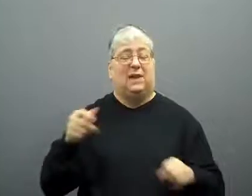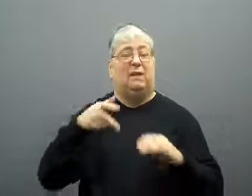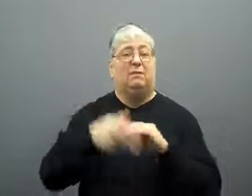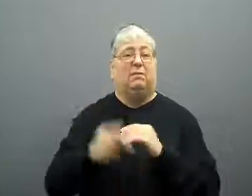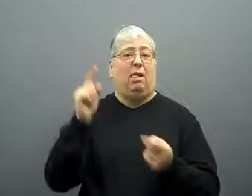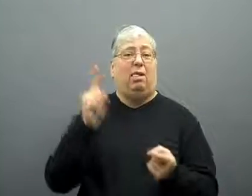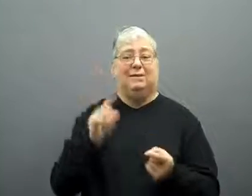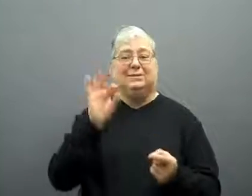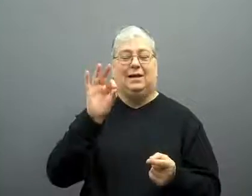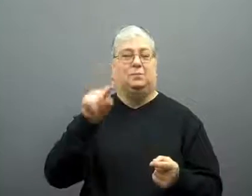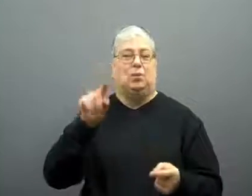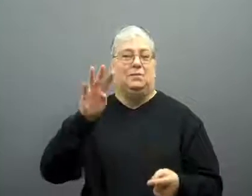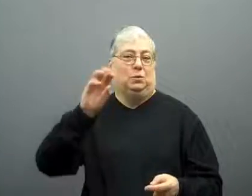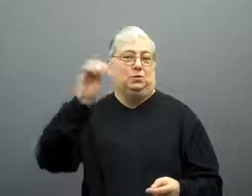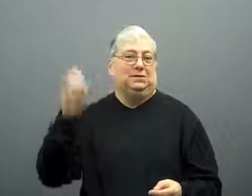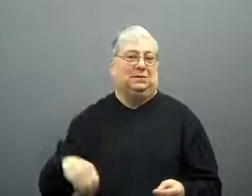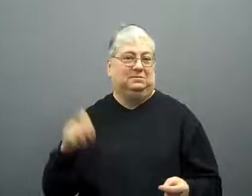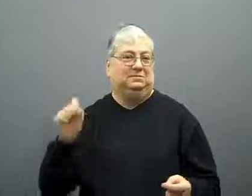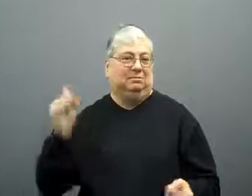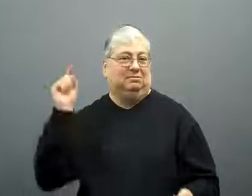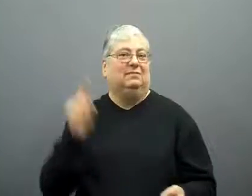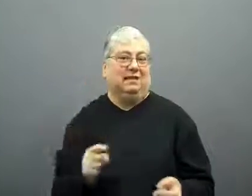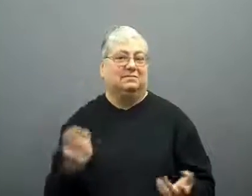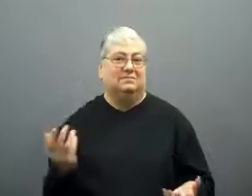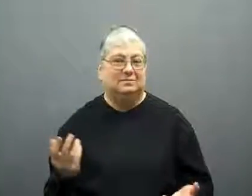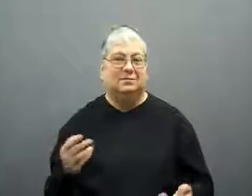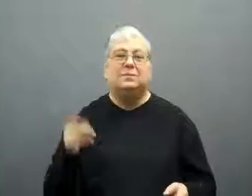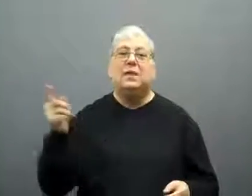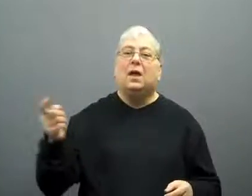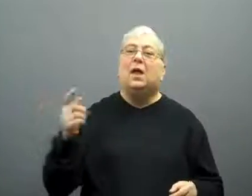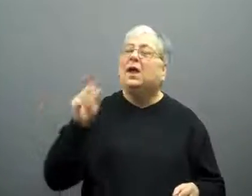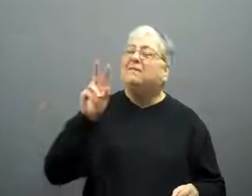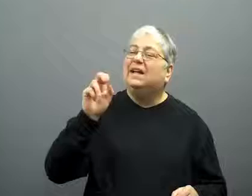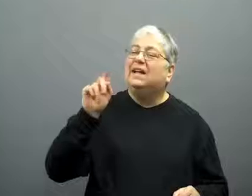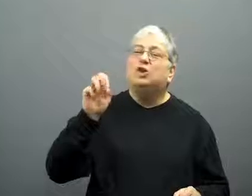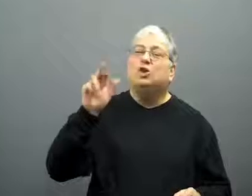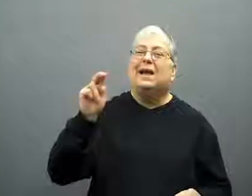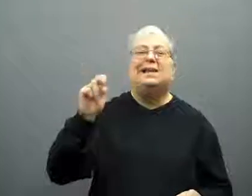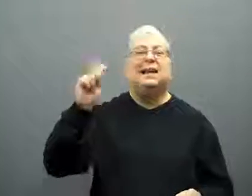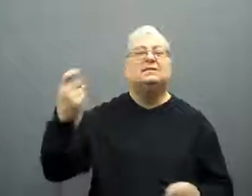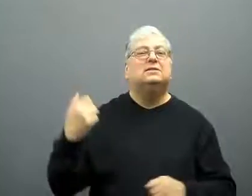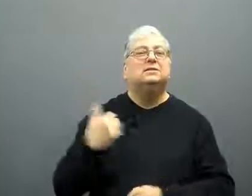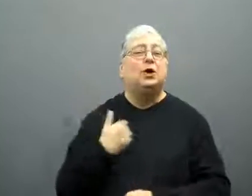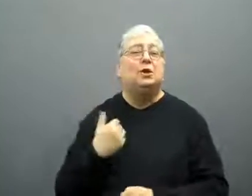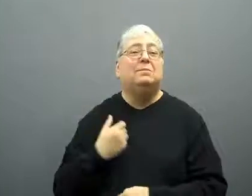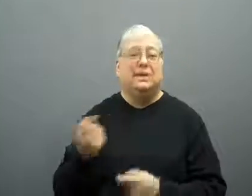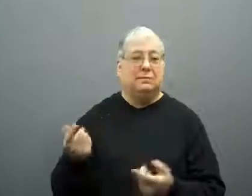could see a 9.4% reduction in benefits.